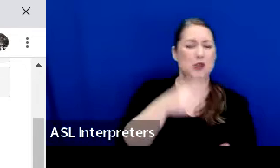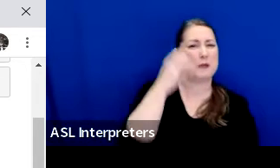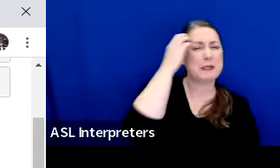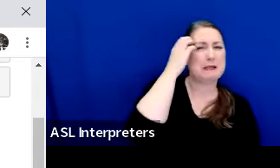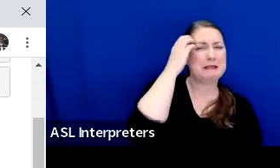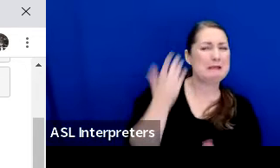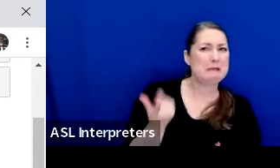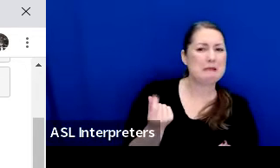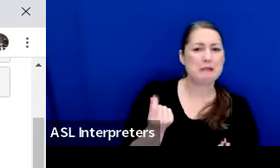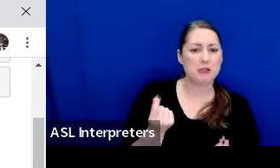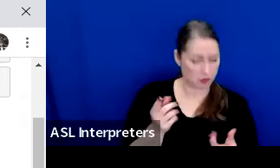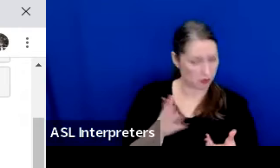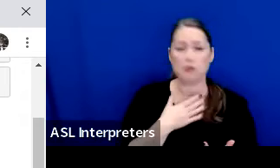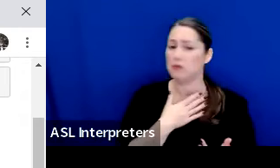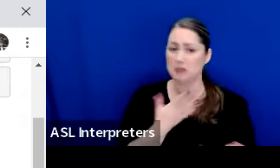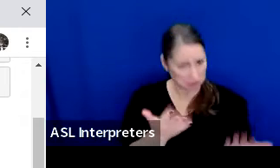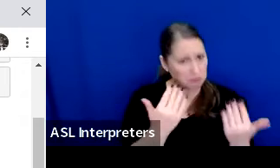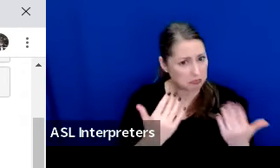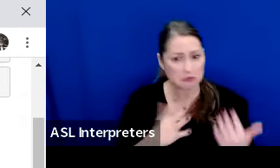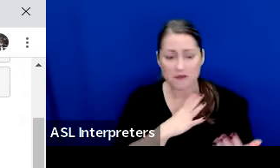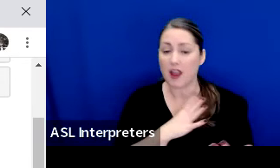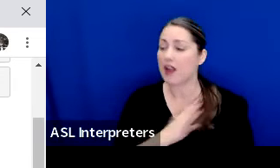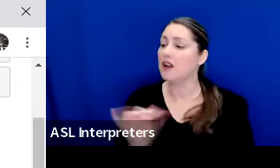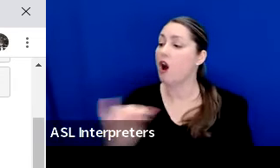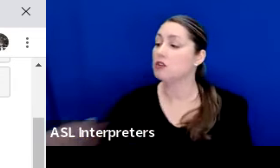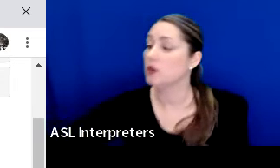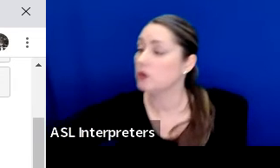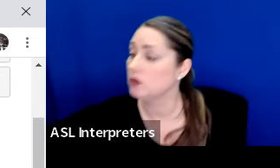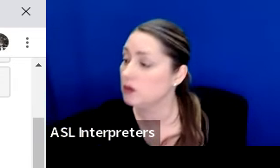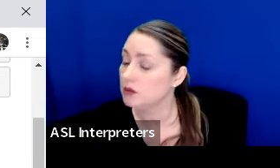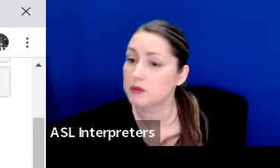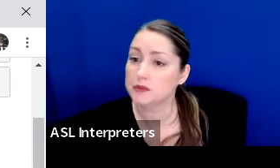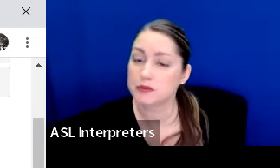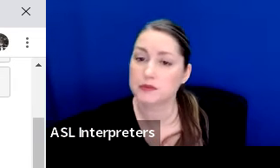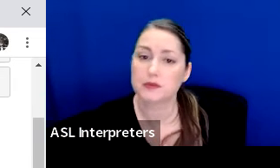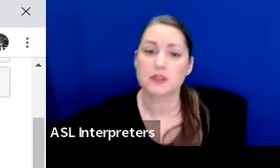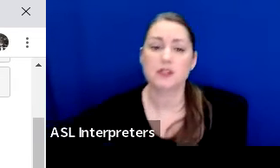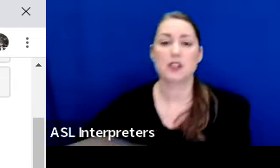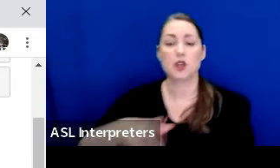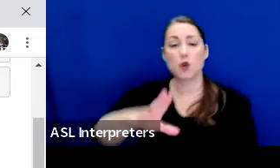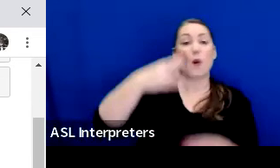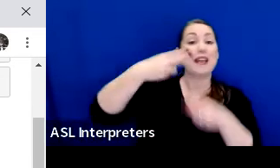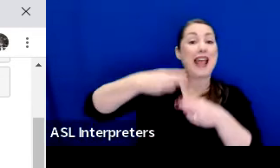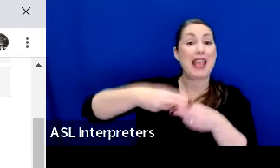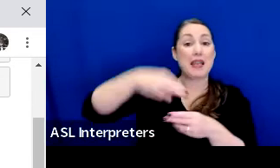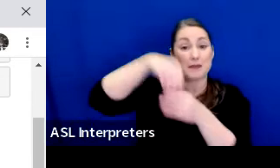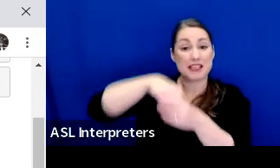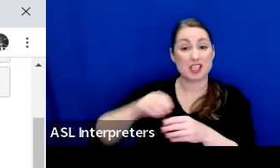Also, can I a real quick? Could you put your name in the chat box? I honestly don't think it's necessary. The whole thing's going to be recorded.